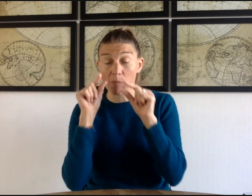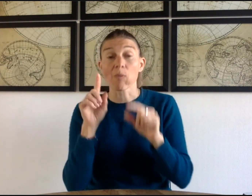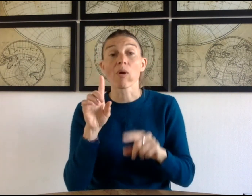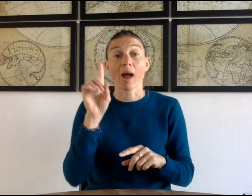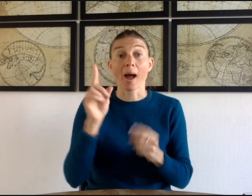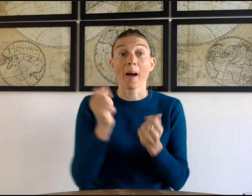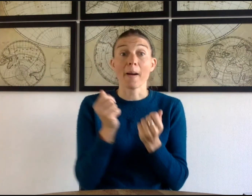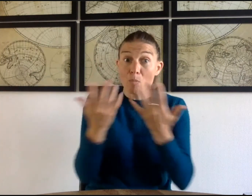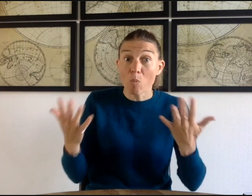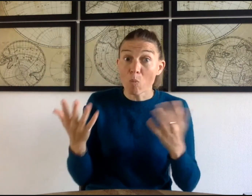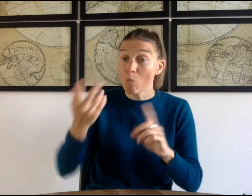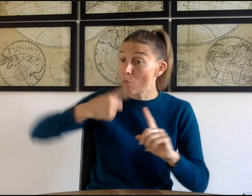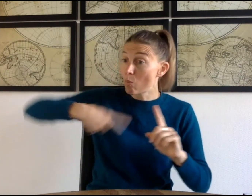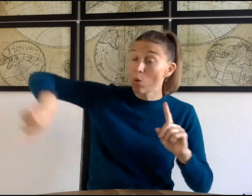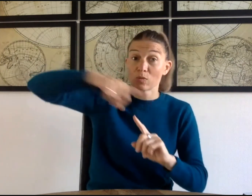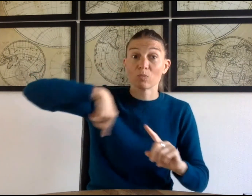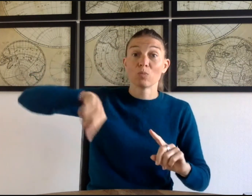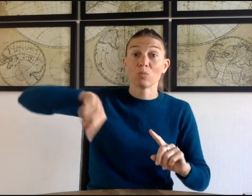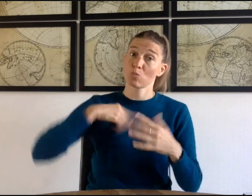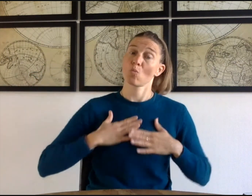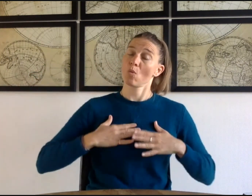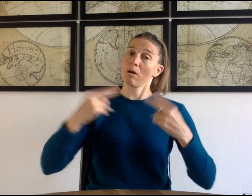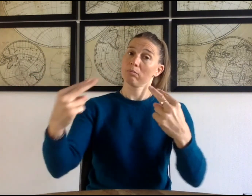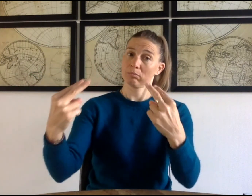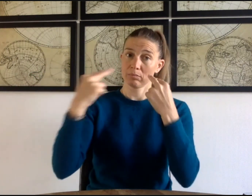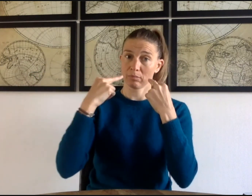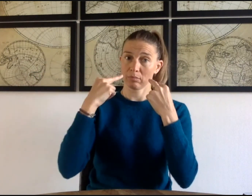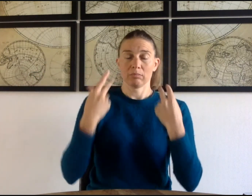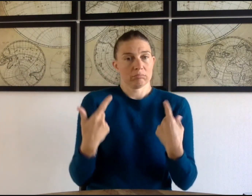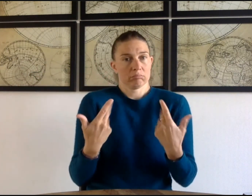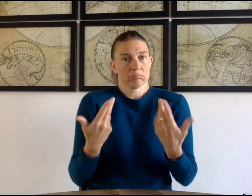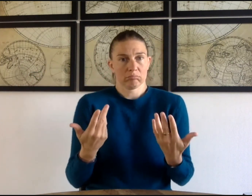we want to be seen as active participants.